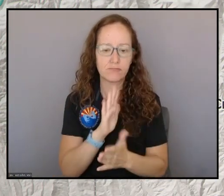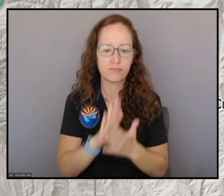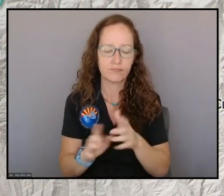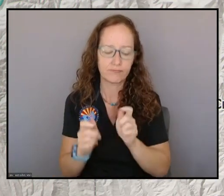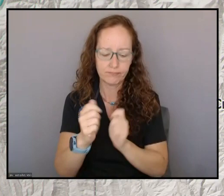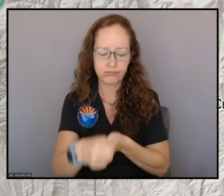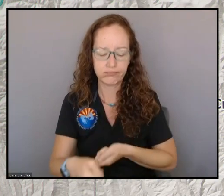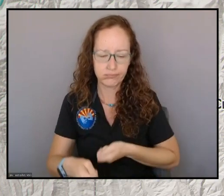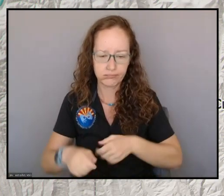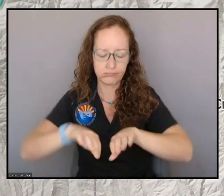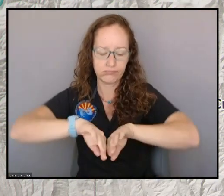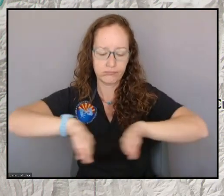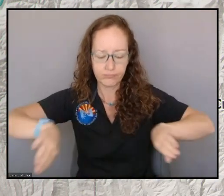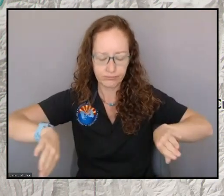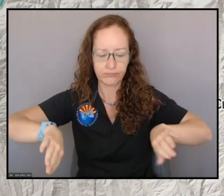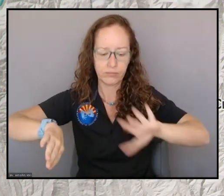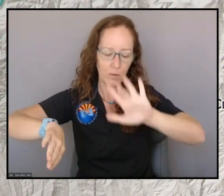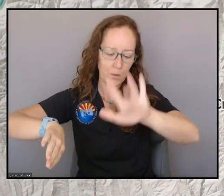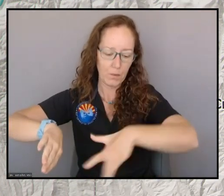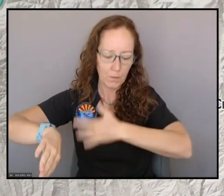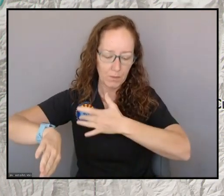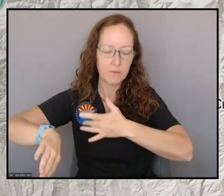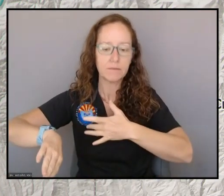control feature that we've put in there and the work continues